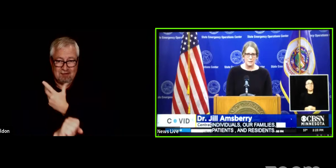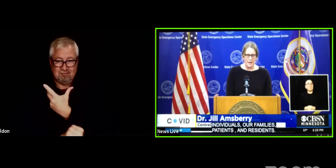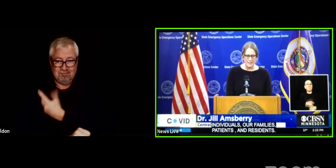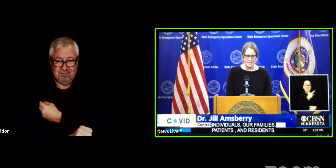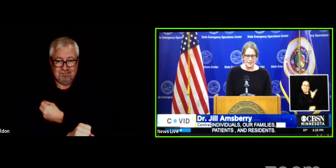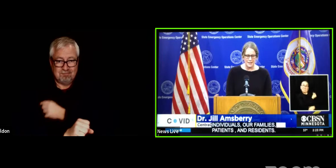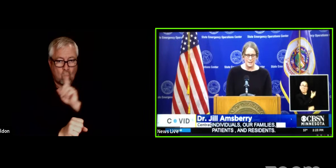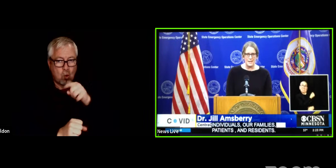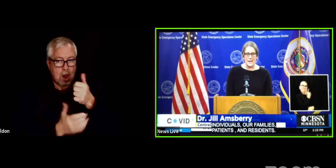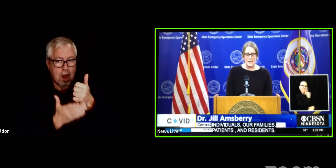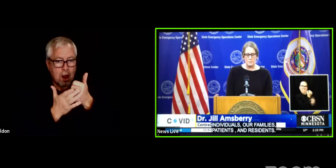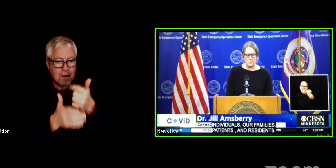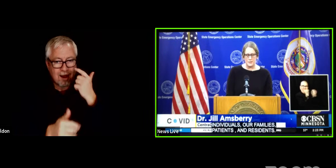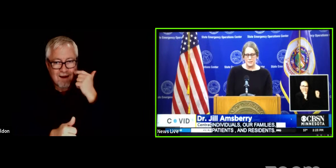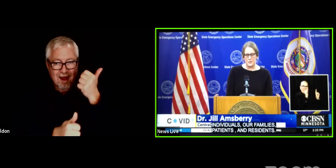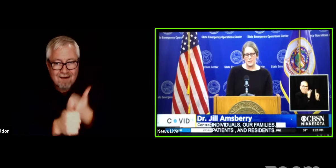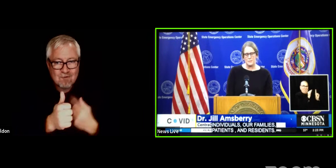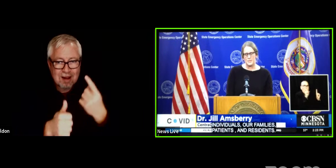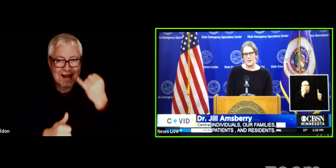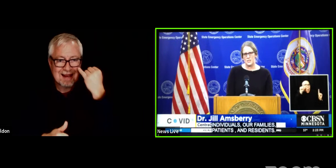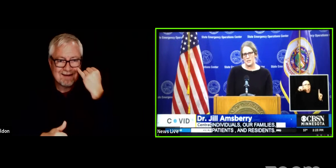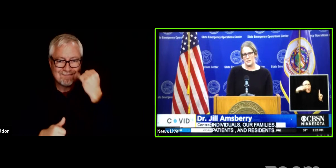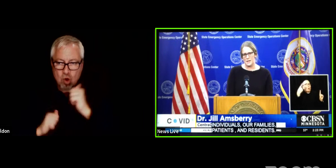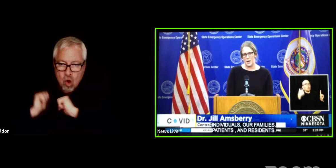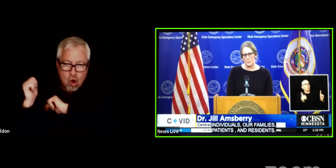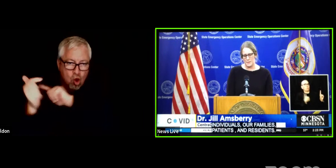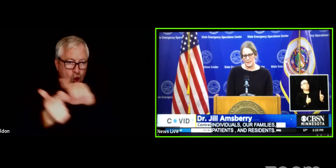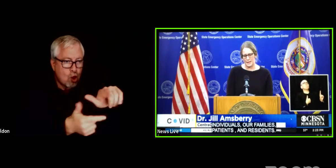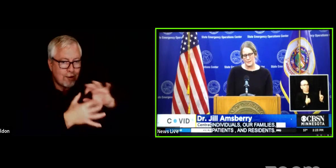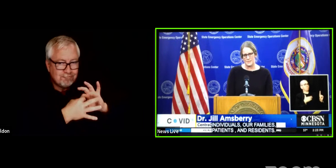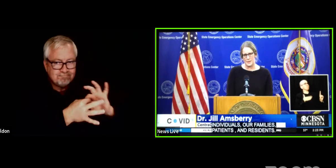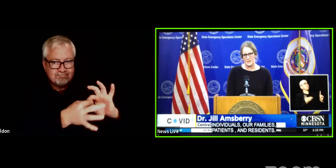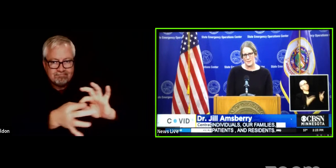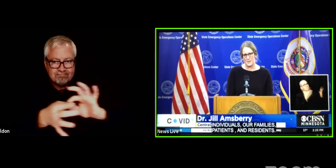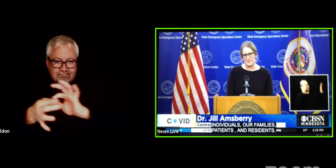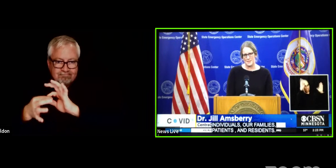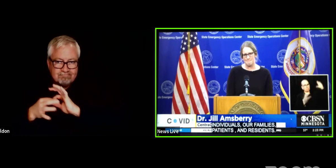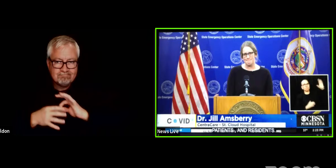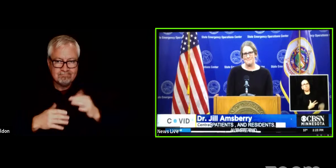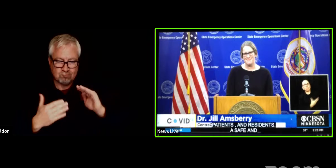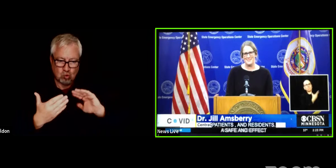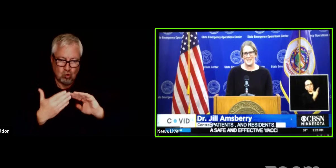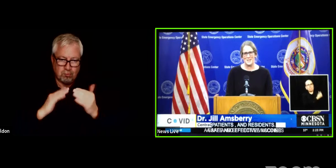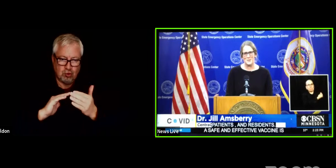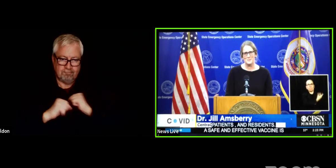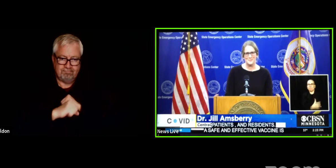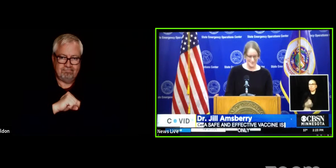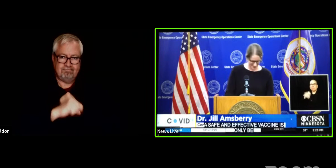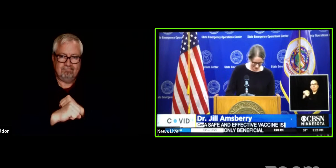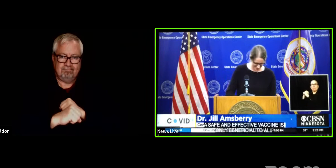GET VACCINATED AND BUILD COMMUNITY PROTECTION TO HELP MITIGATE THIS PANDEMIC. ≫ THANK YOU.